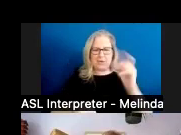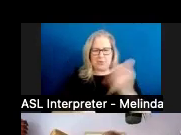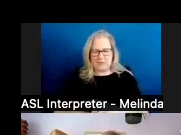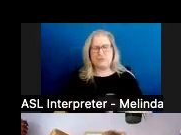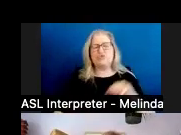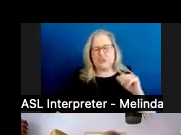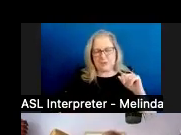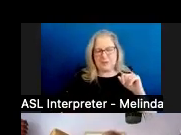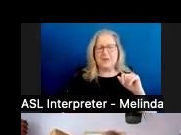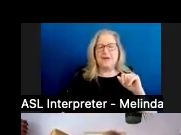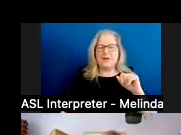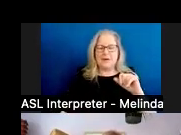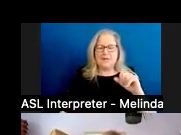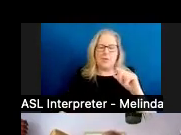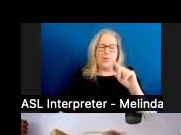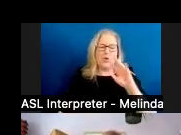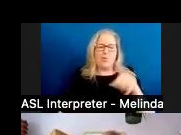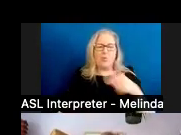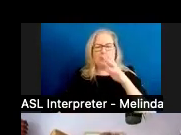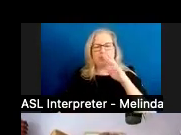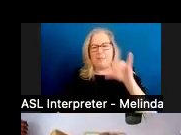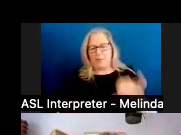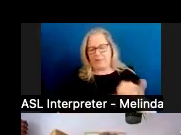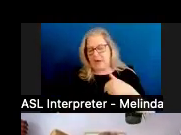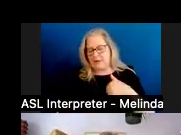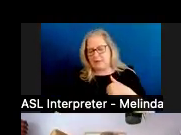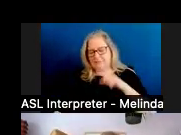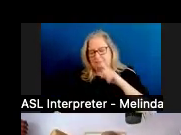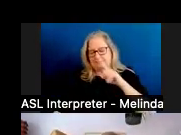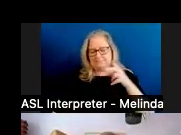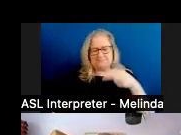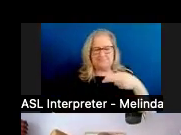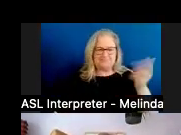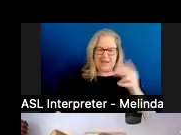when it comes to those. I'm not joking how many times that question comes up is .. .